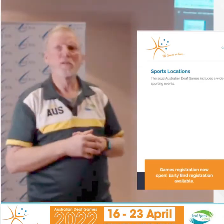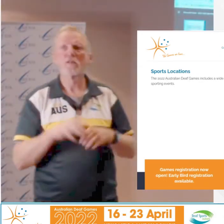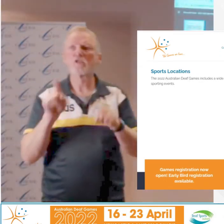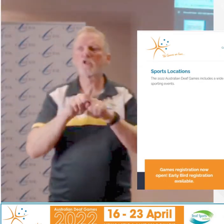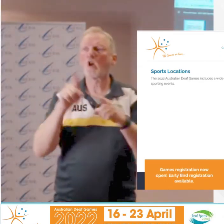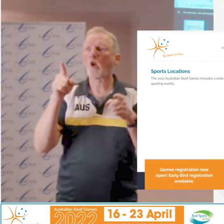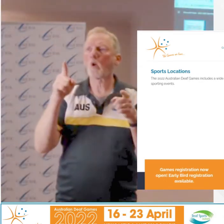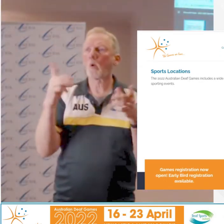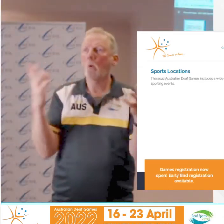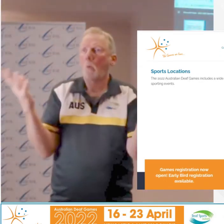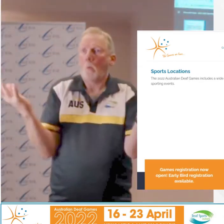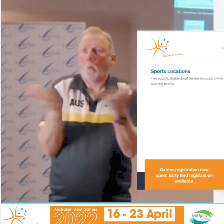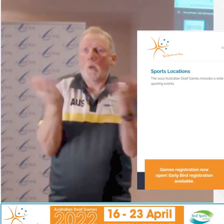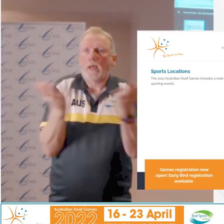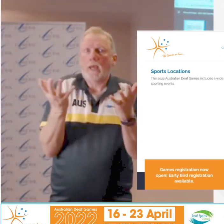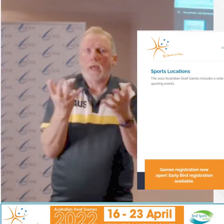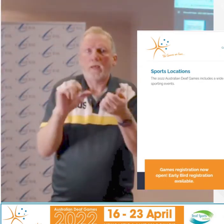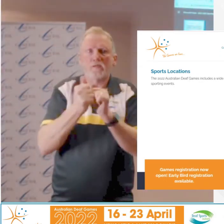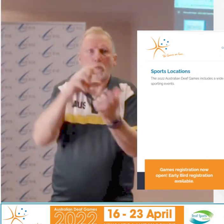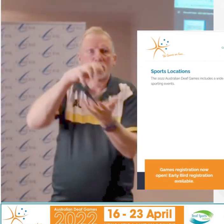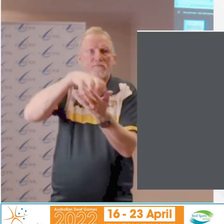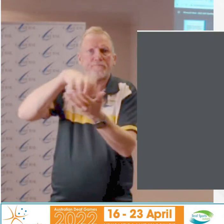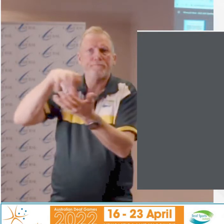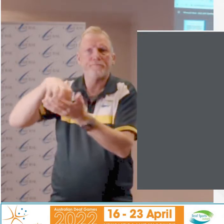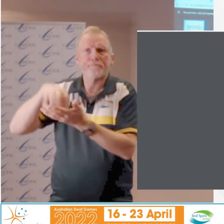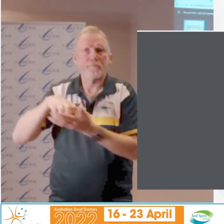this will give you a document on where all the sport venues are